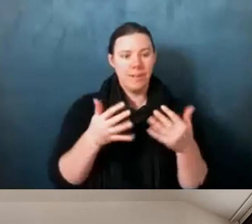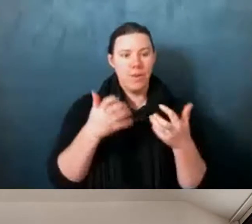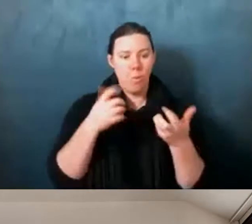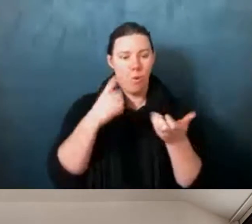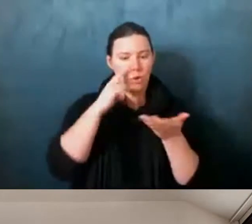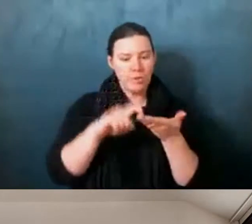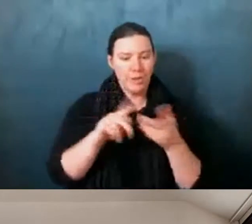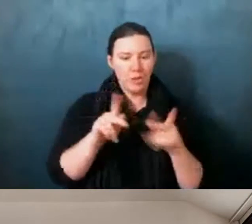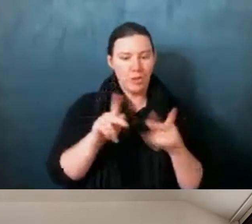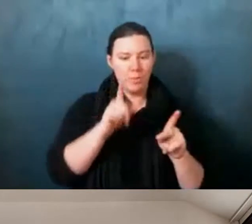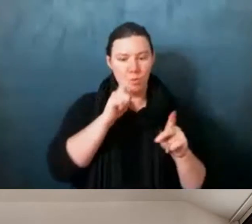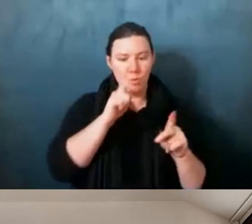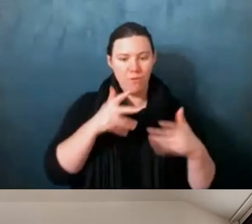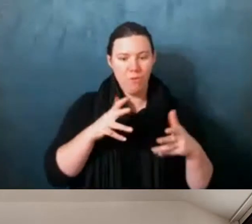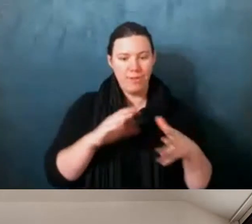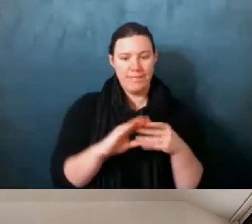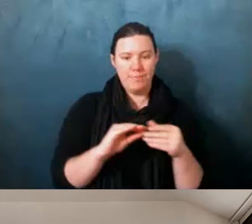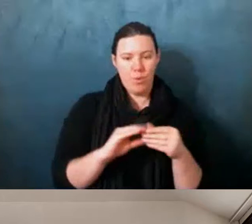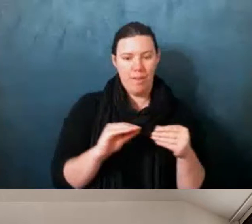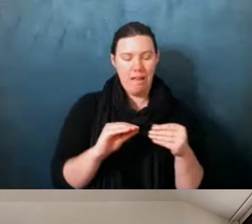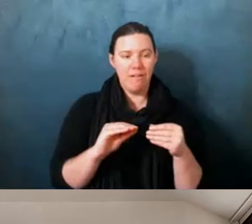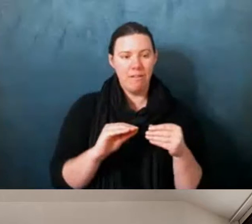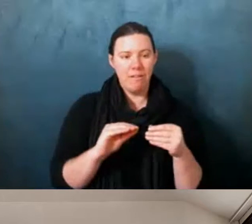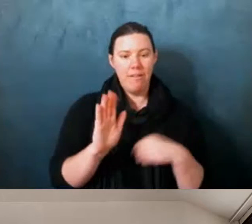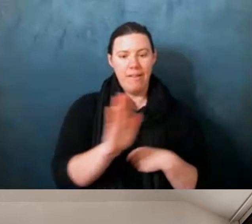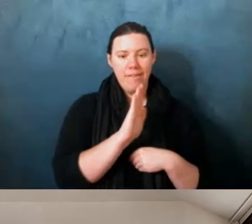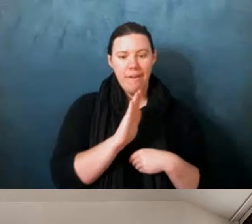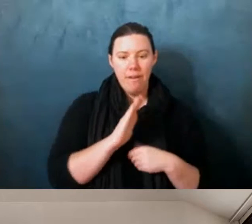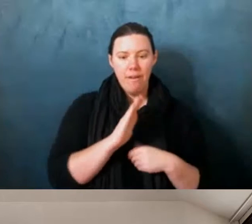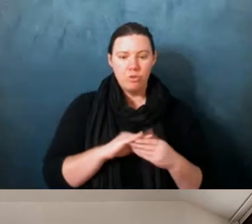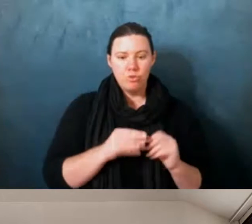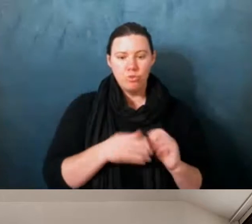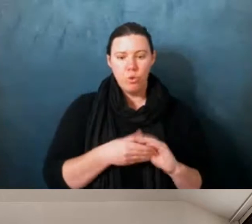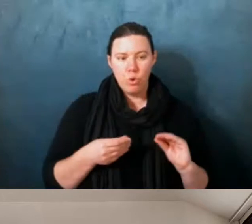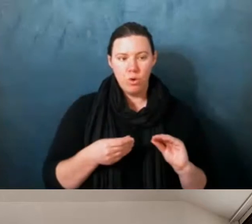that have already spoken that have shared some really important stories.